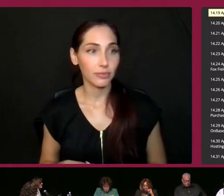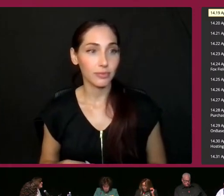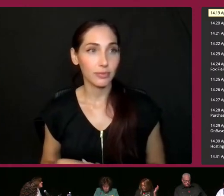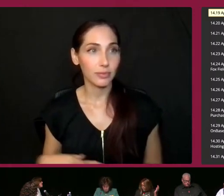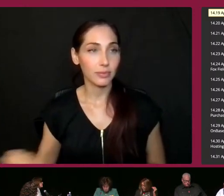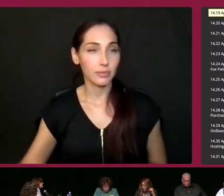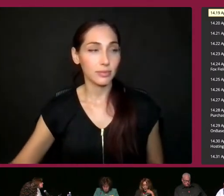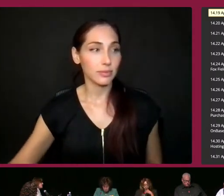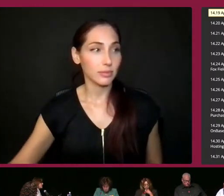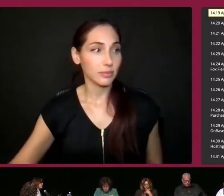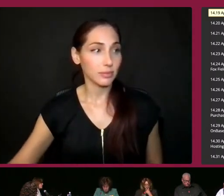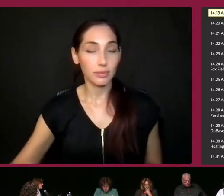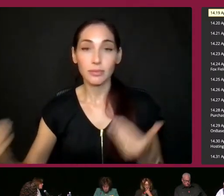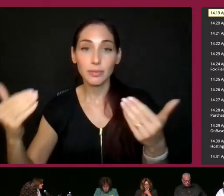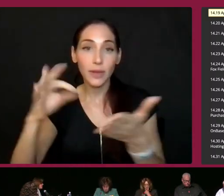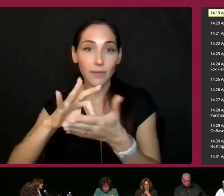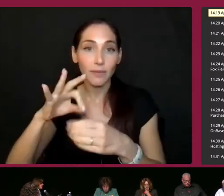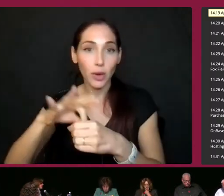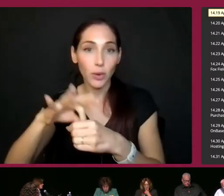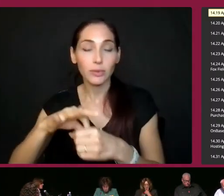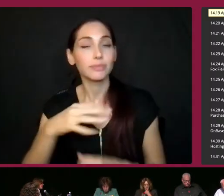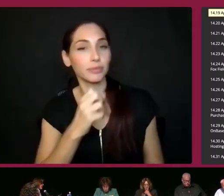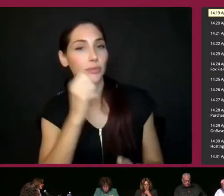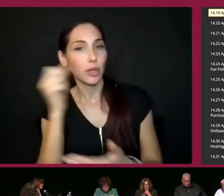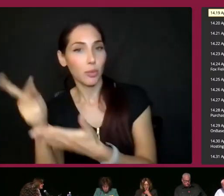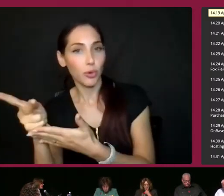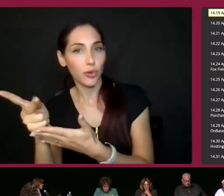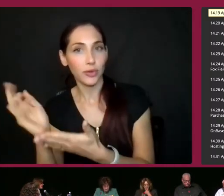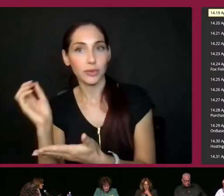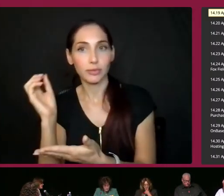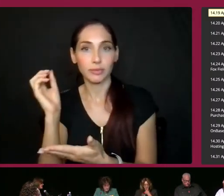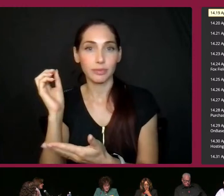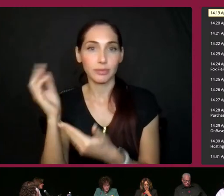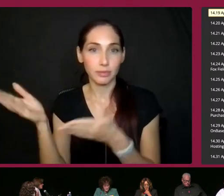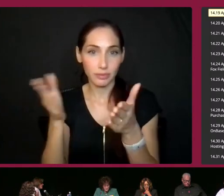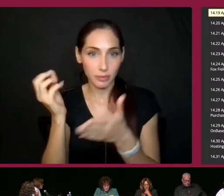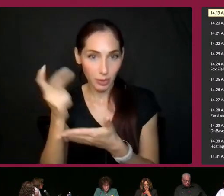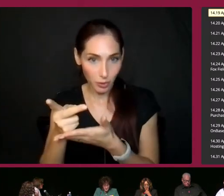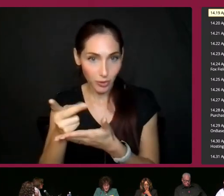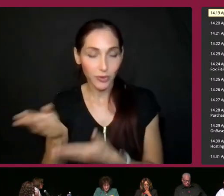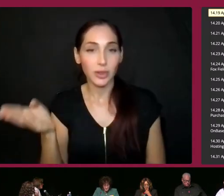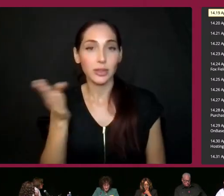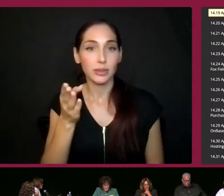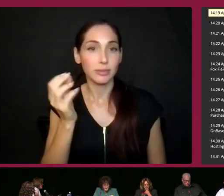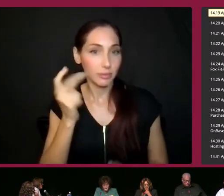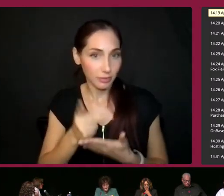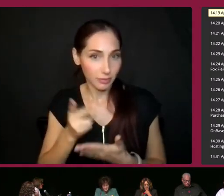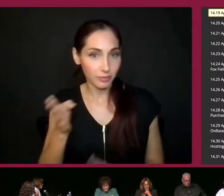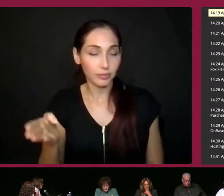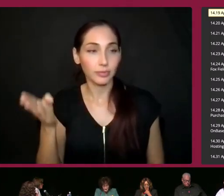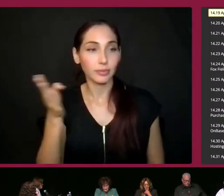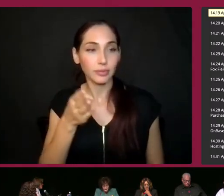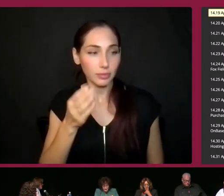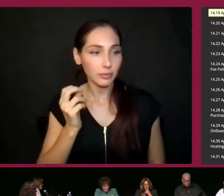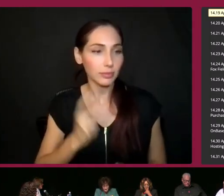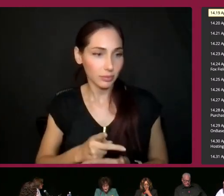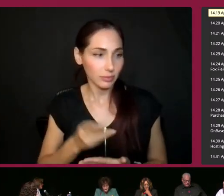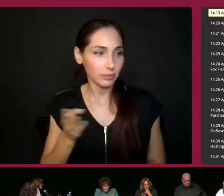Vote. Student Trustee Rivera? Approved. Trustee Gaines? Approved. Trustee Rives? Aye. Trustee Buffalo? Yes. Trustee Adams? Aye.